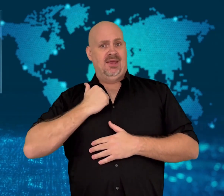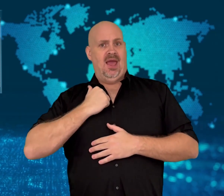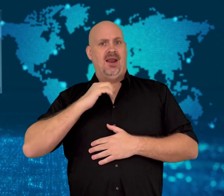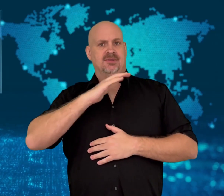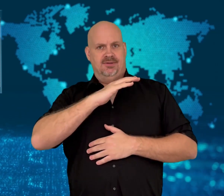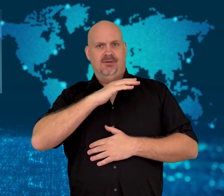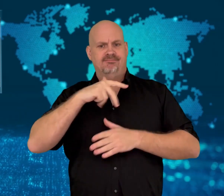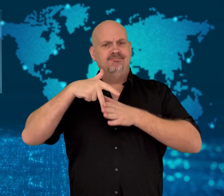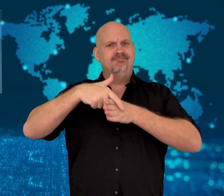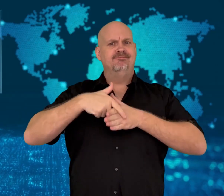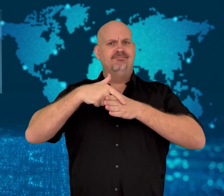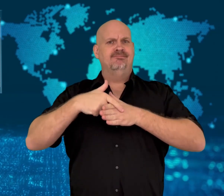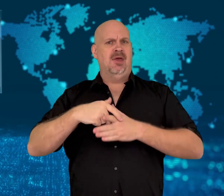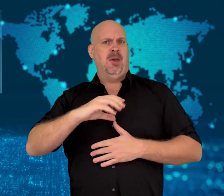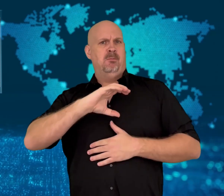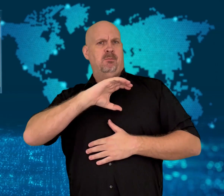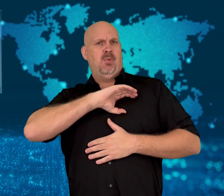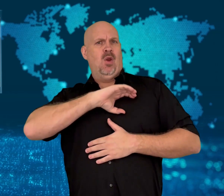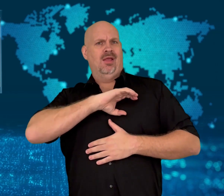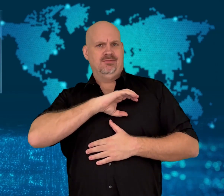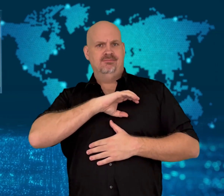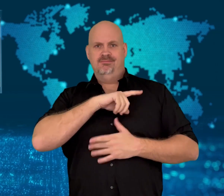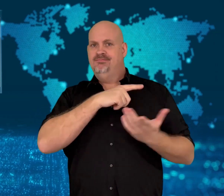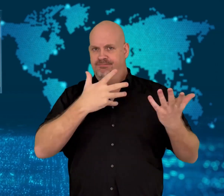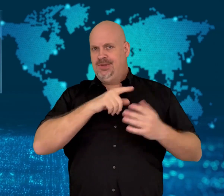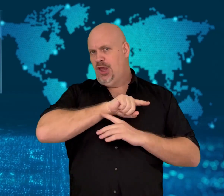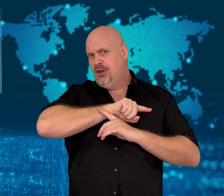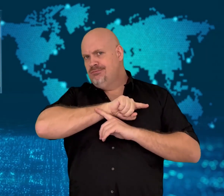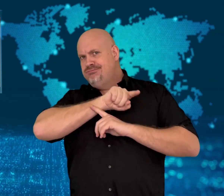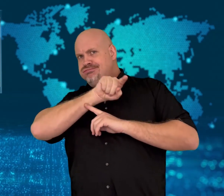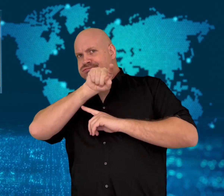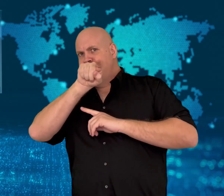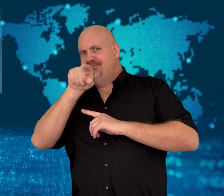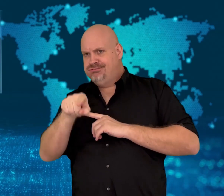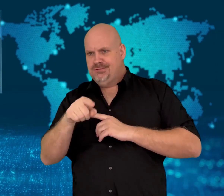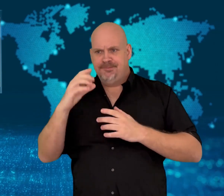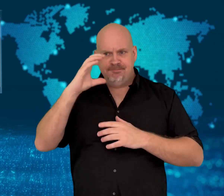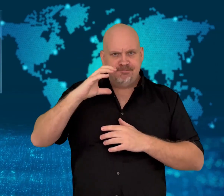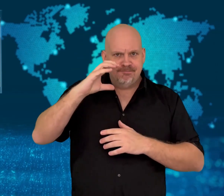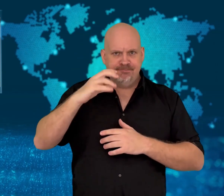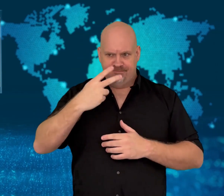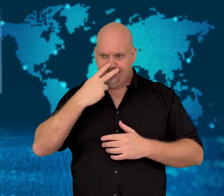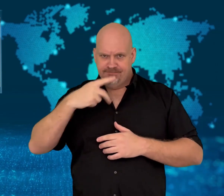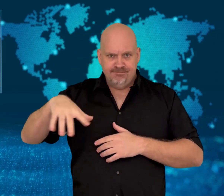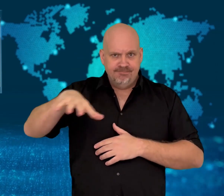Canada's Royal Canadian Mounted Police will recover the wreckage to